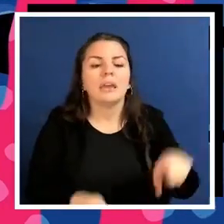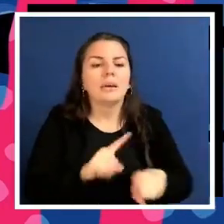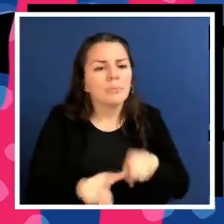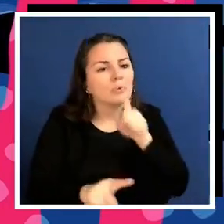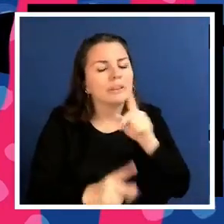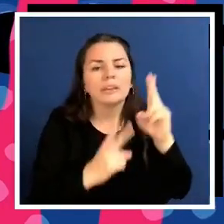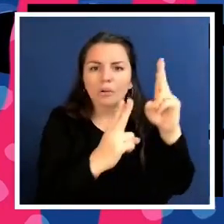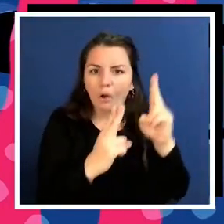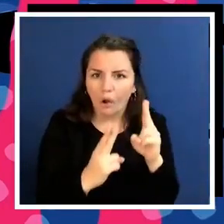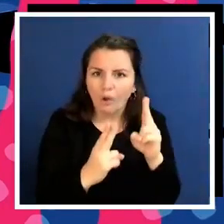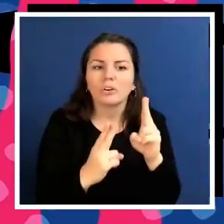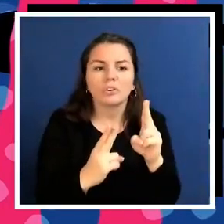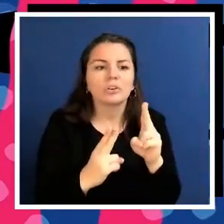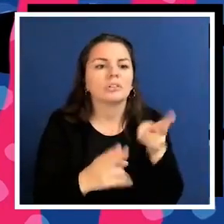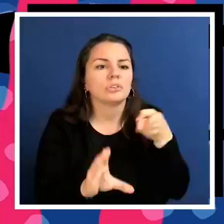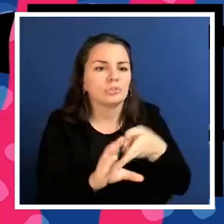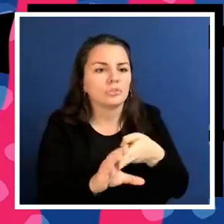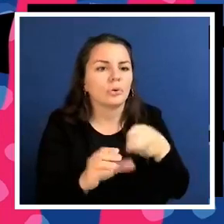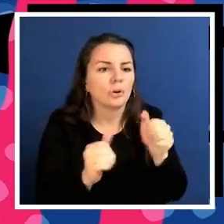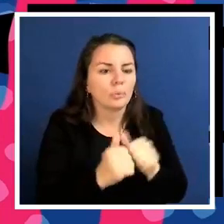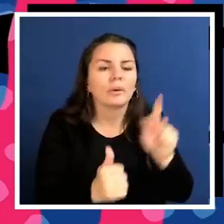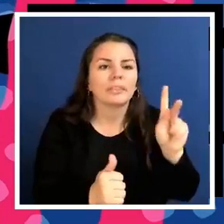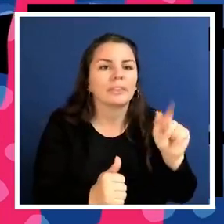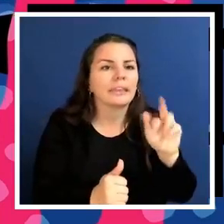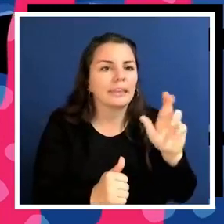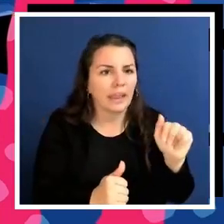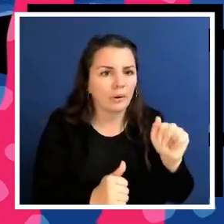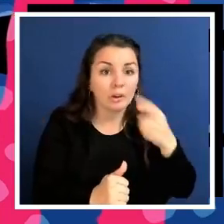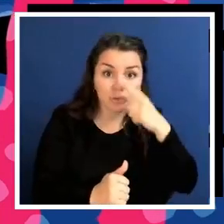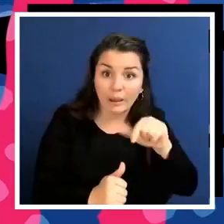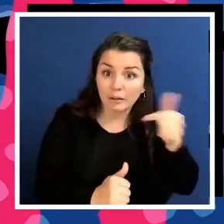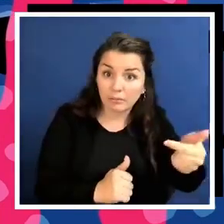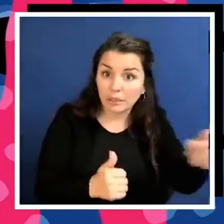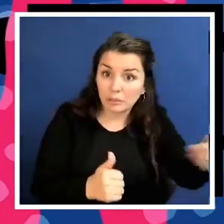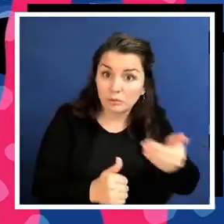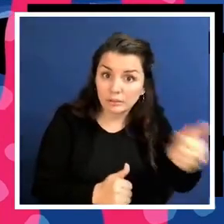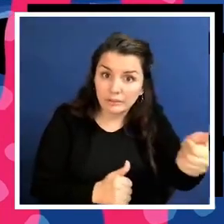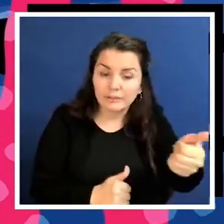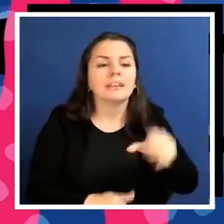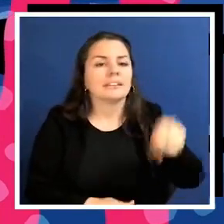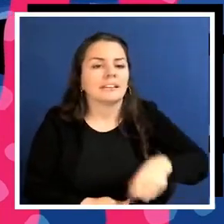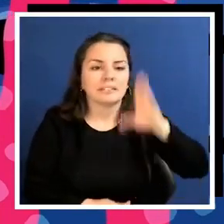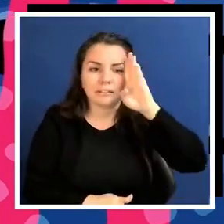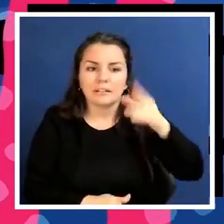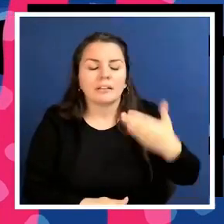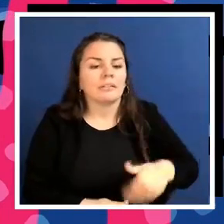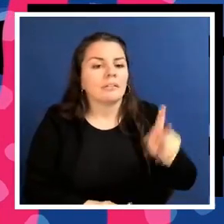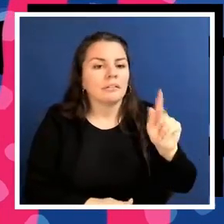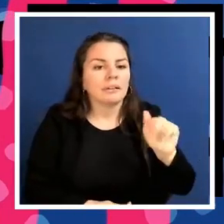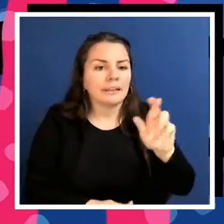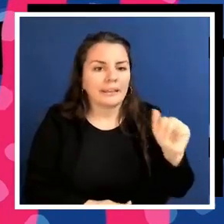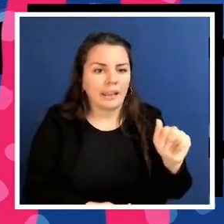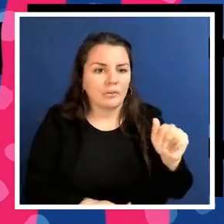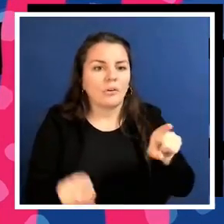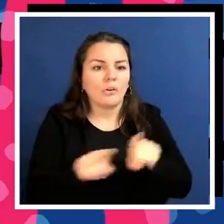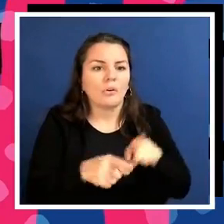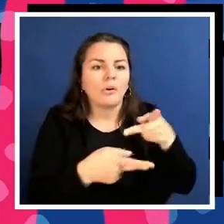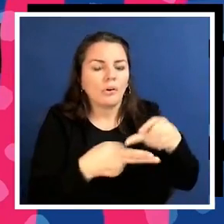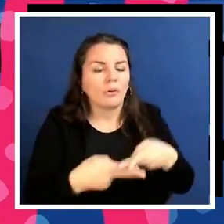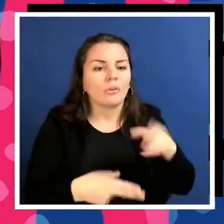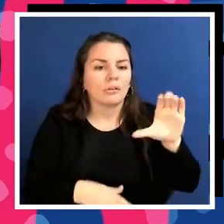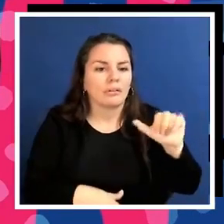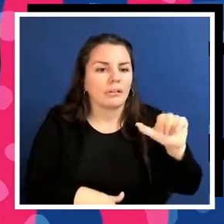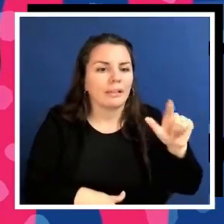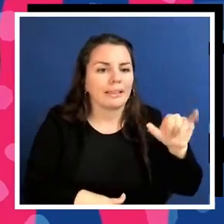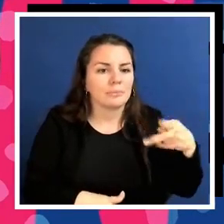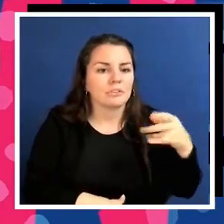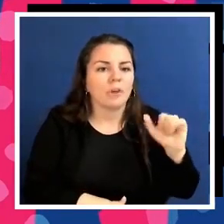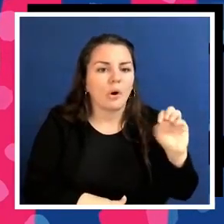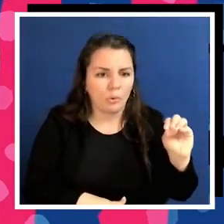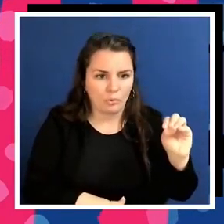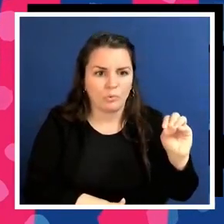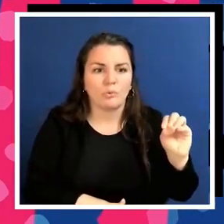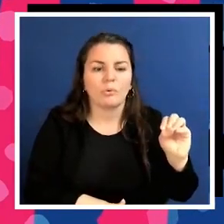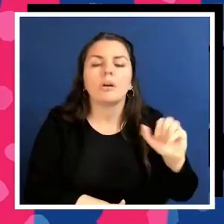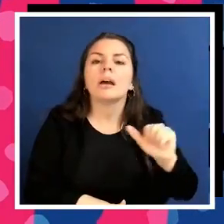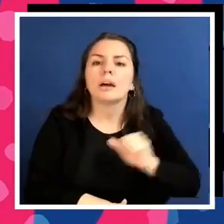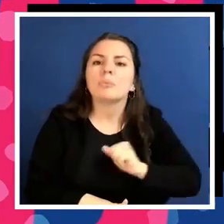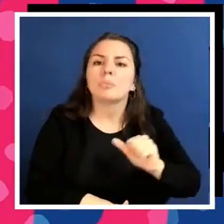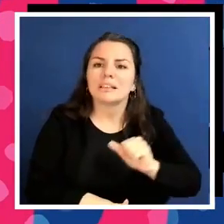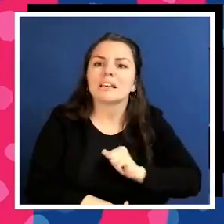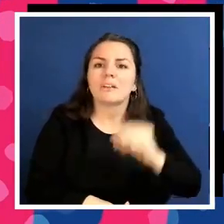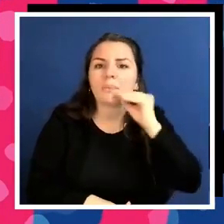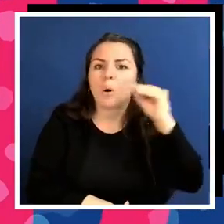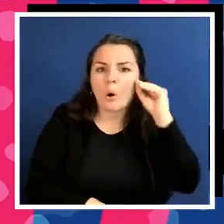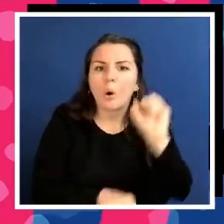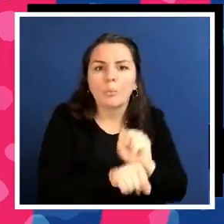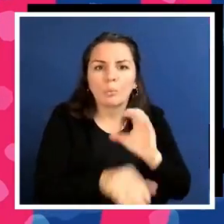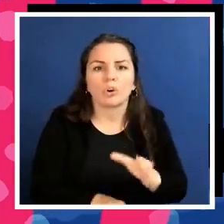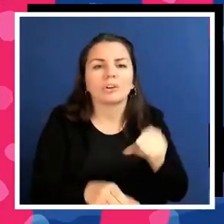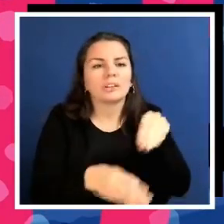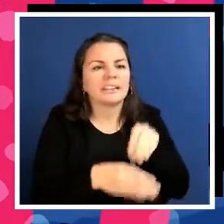FROM THE NATIONAL DOMESTIC